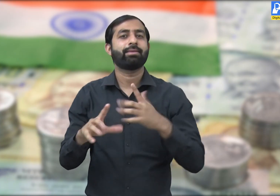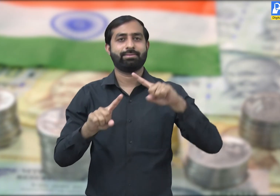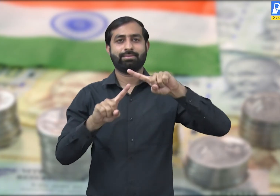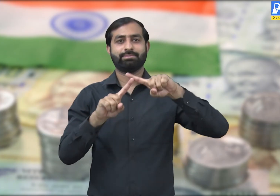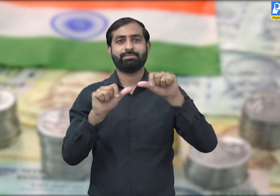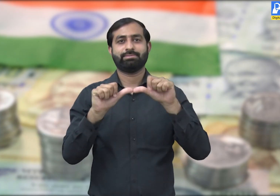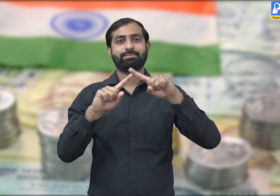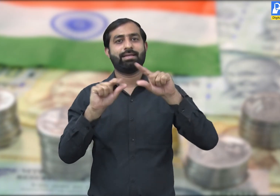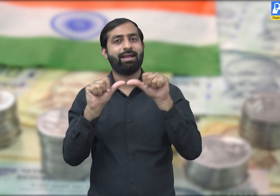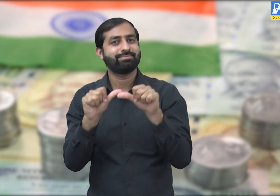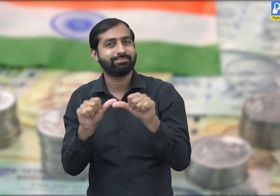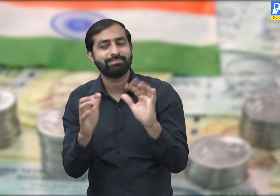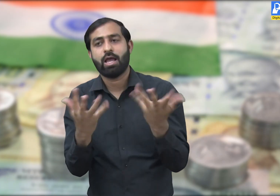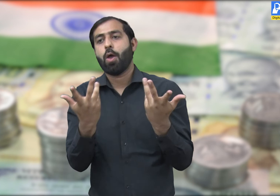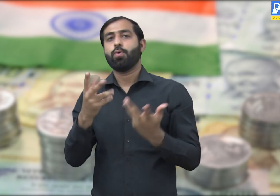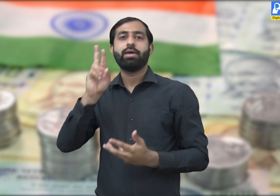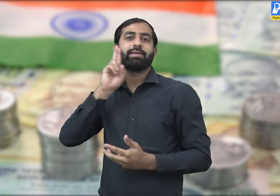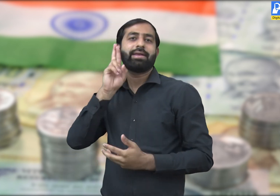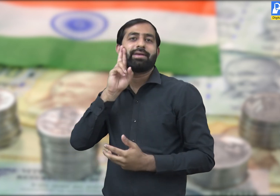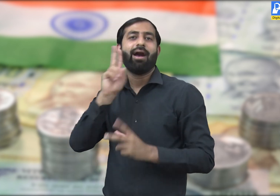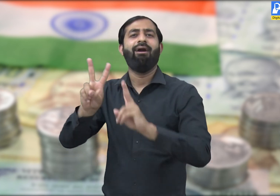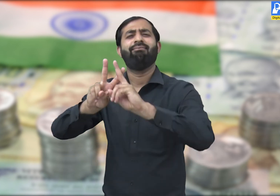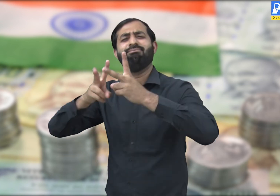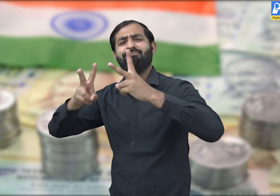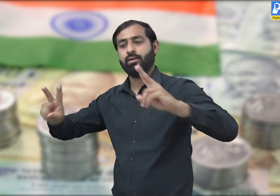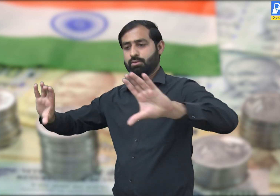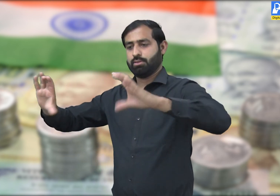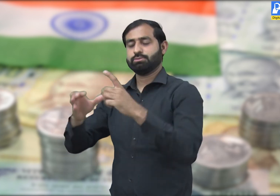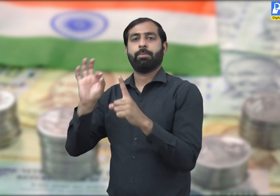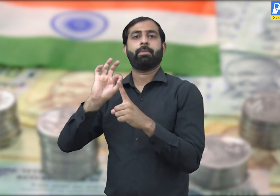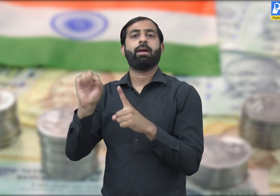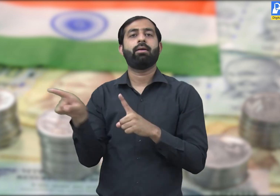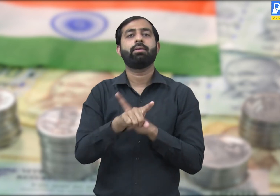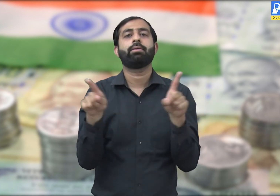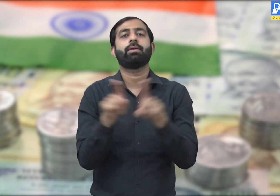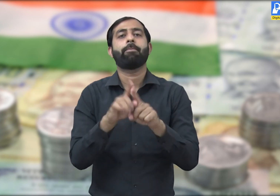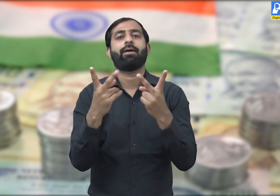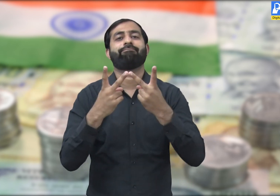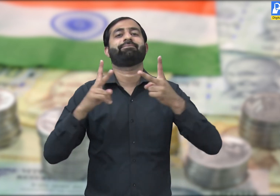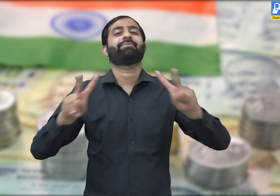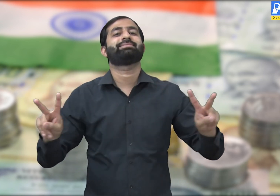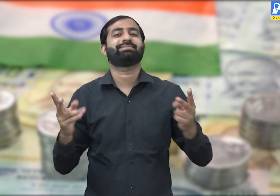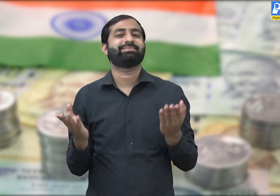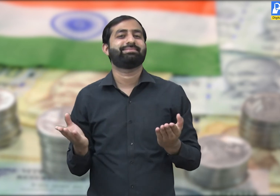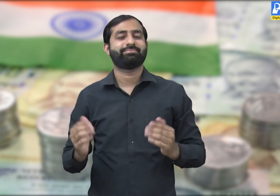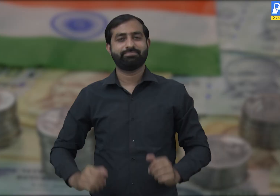A few examples are TATA, Reliance group and many others.